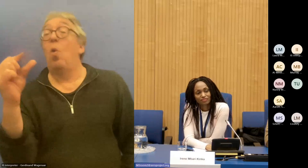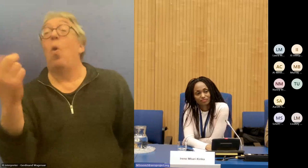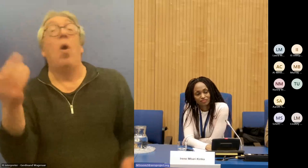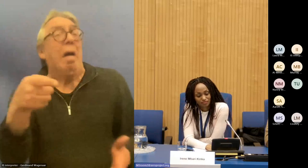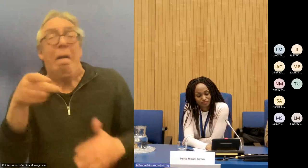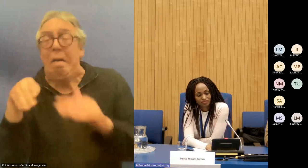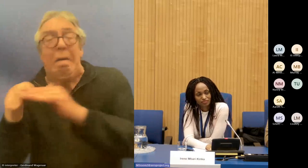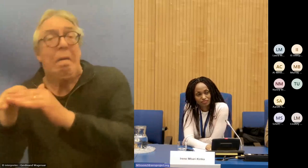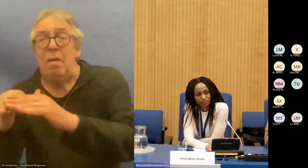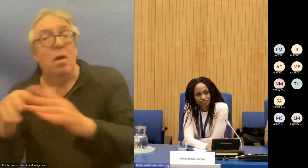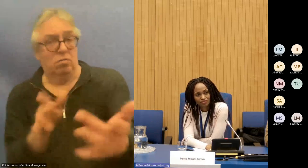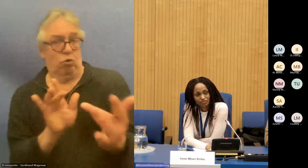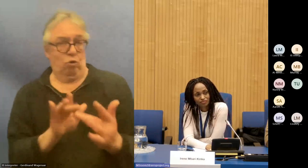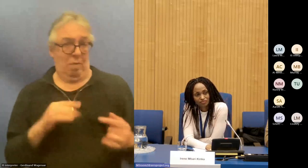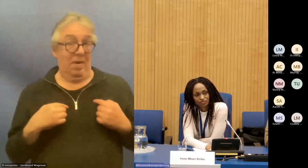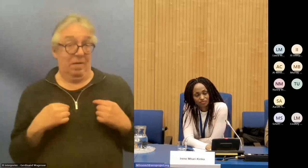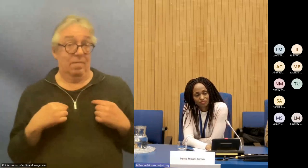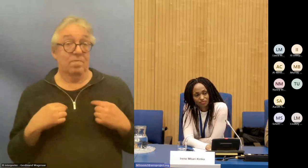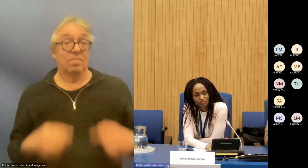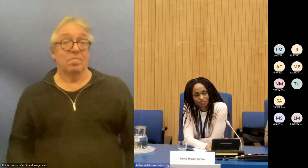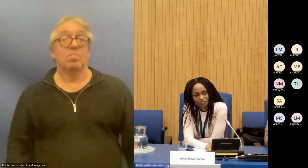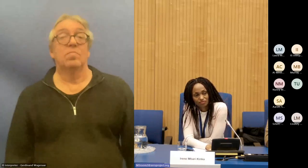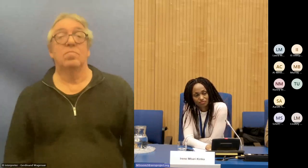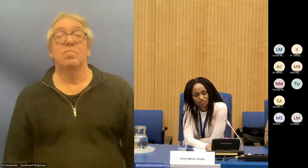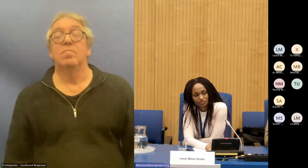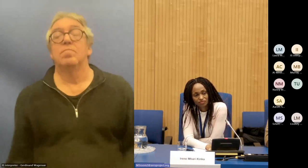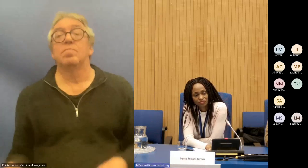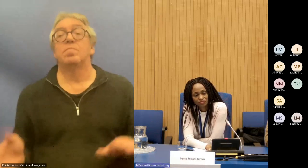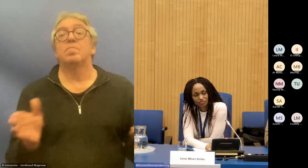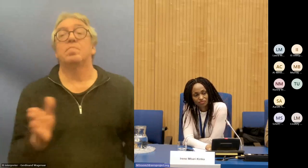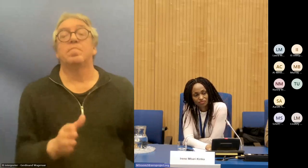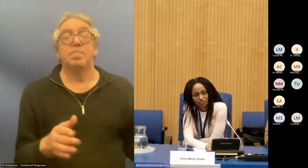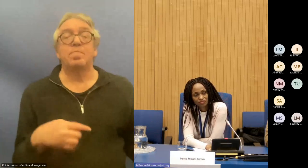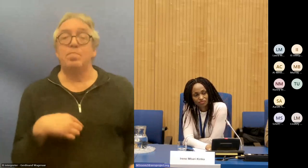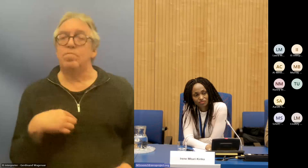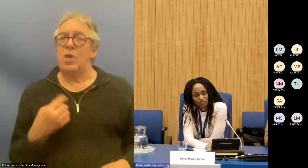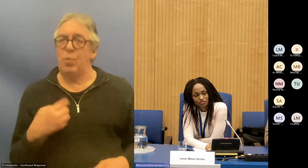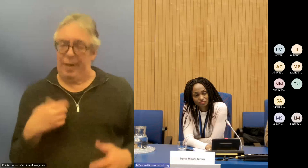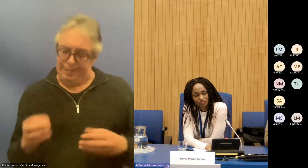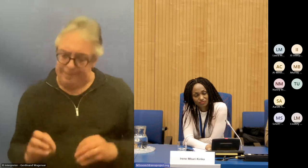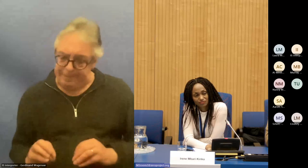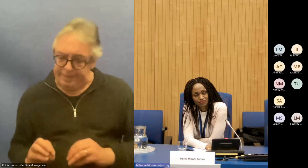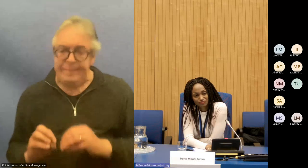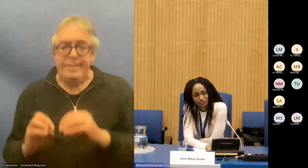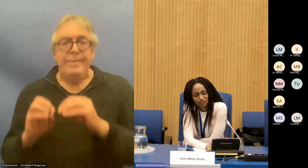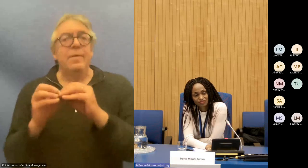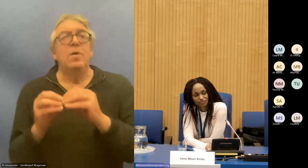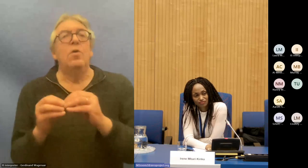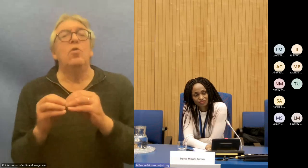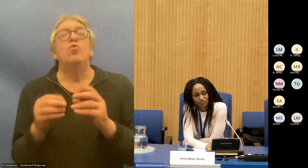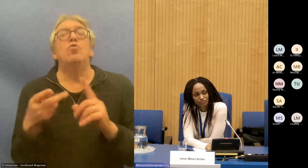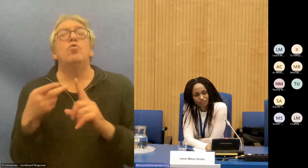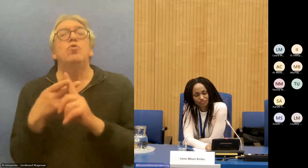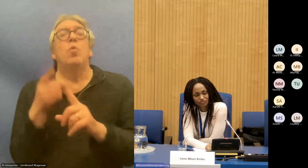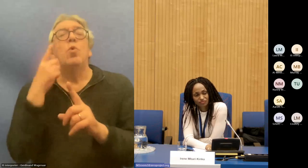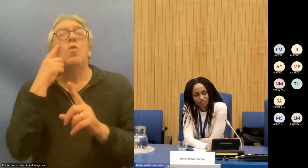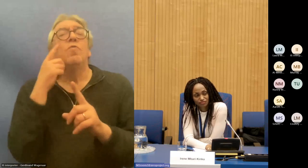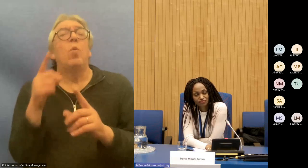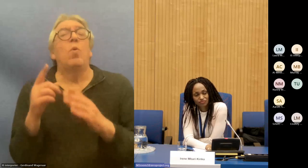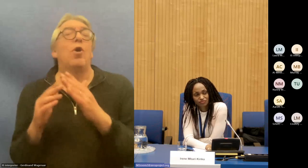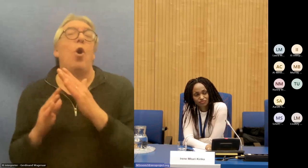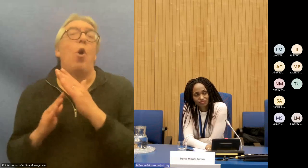also been working on a coaching tool to ensure delivery of education systems at ECD all the way